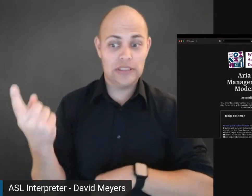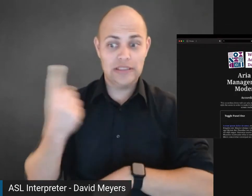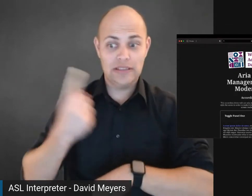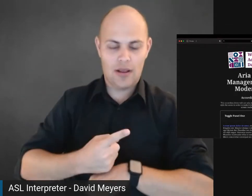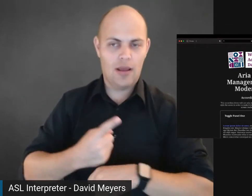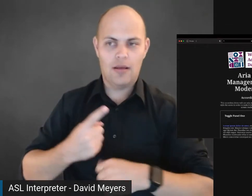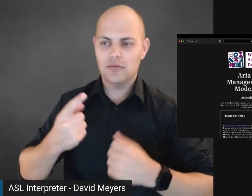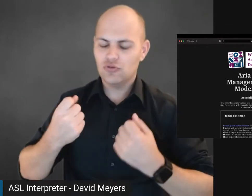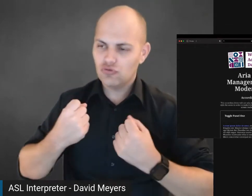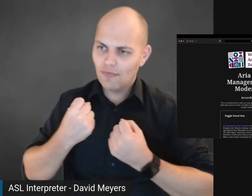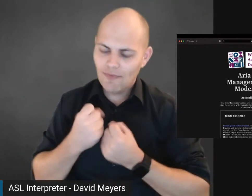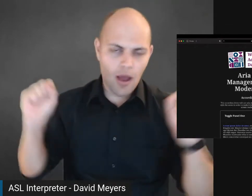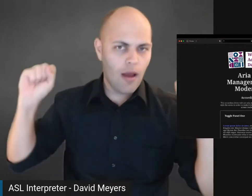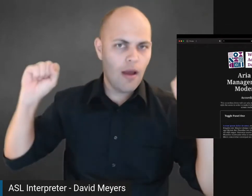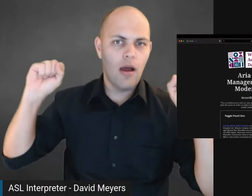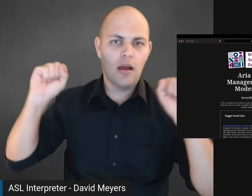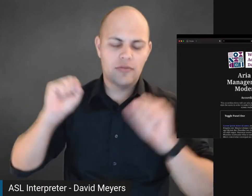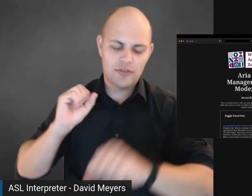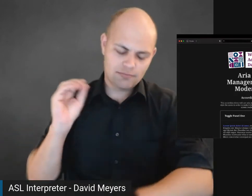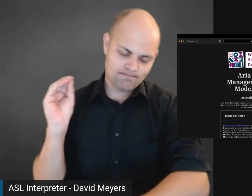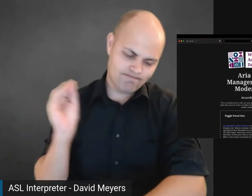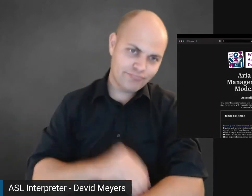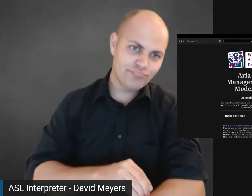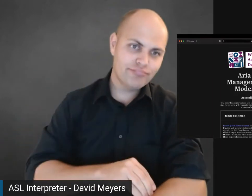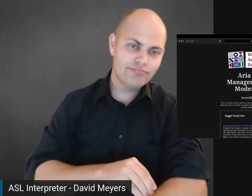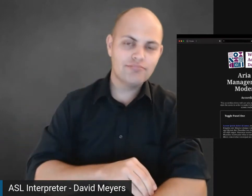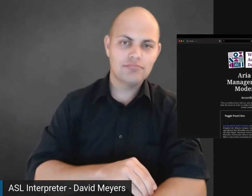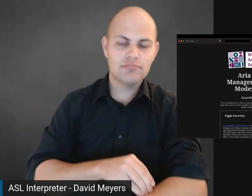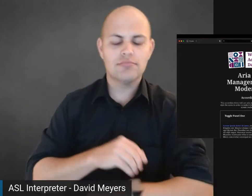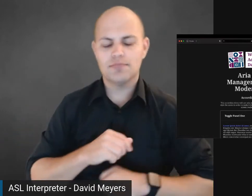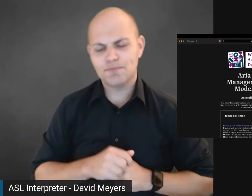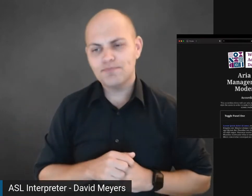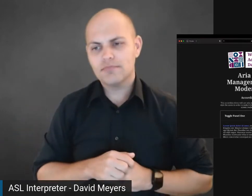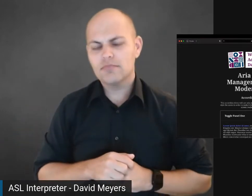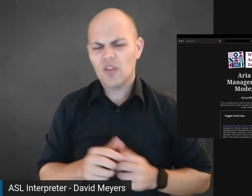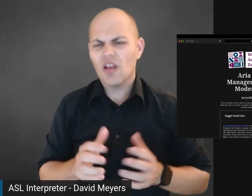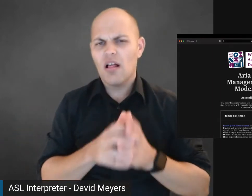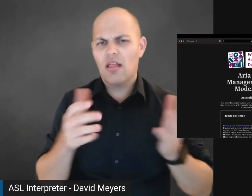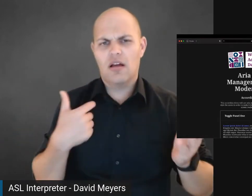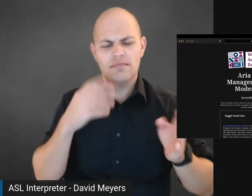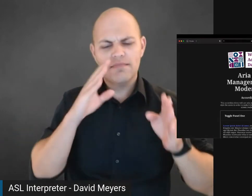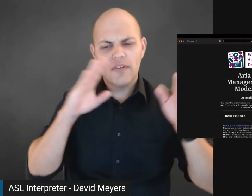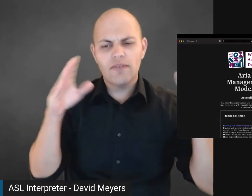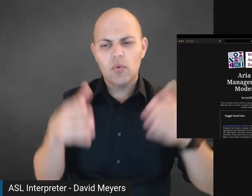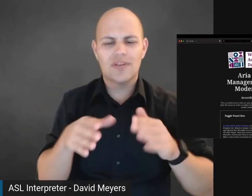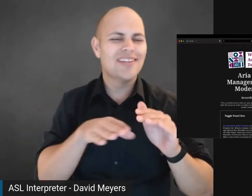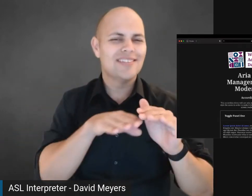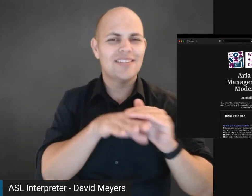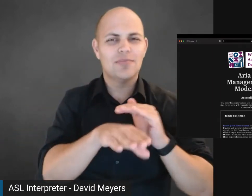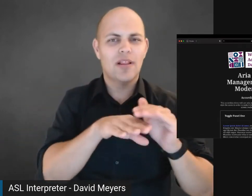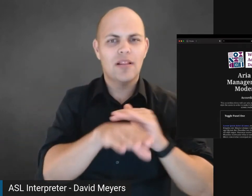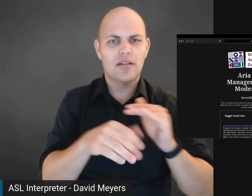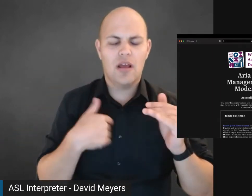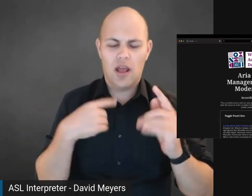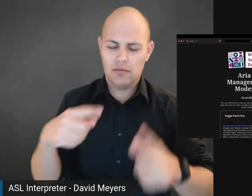I bring that up because a lot of what I focus on is accessibility. I have been focused on that for a long time.